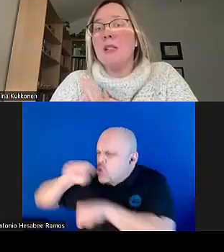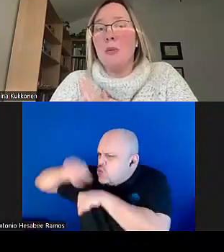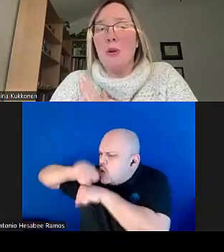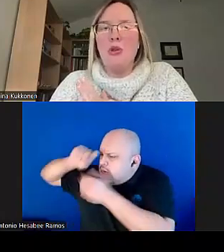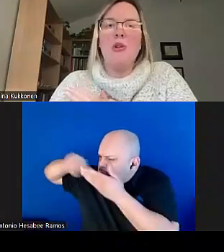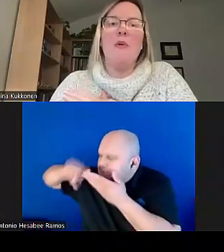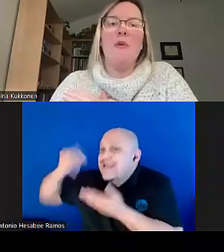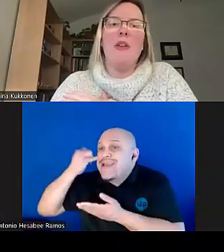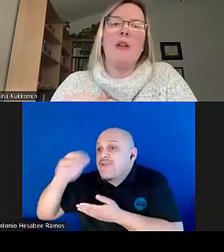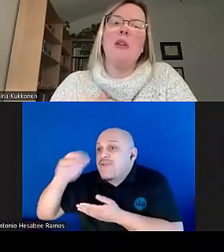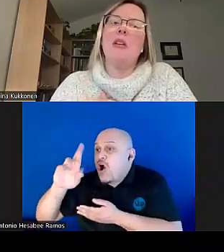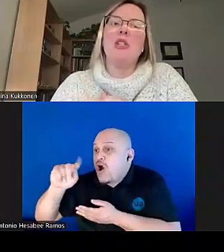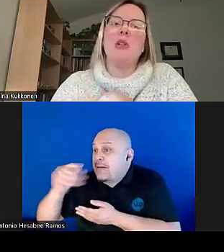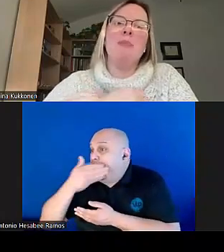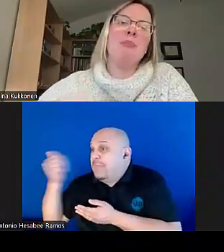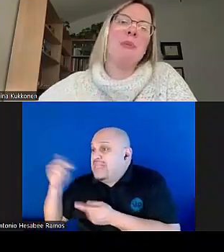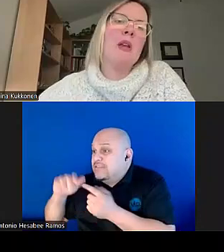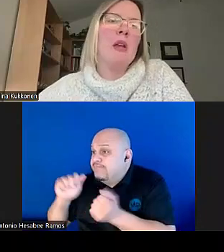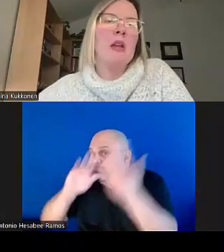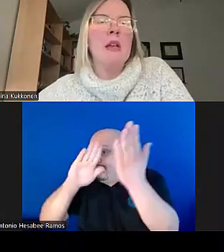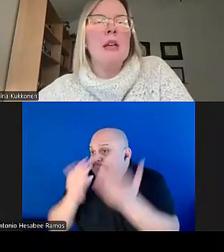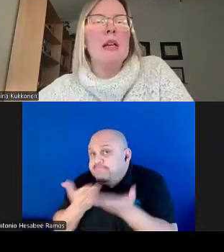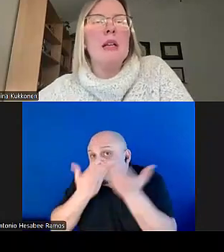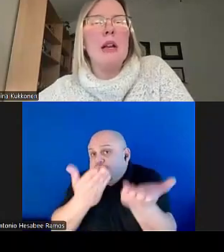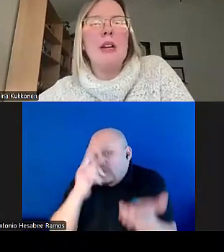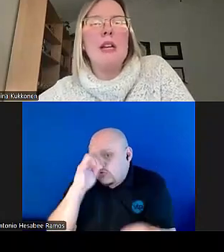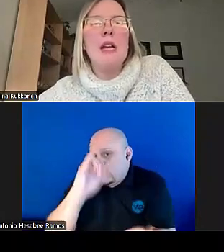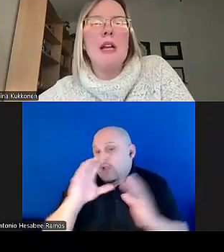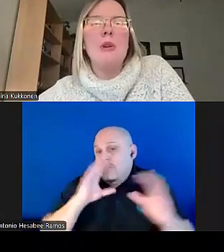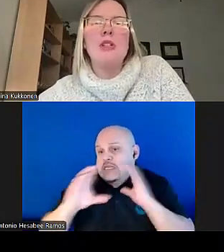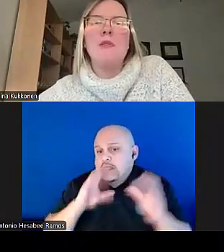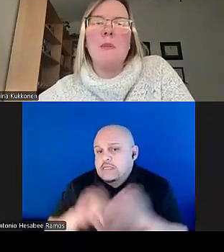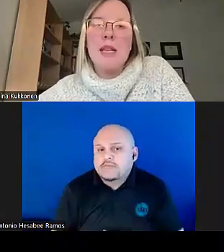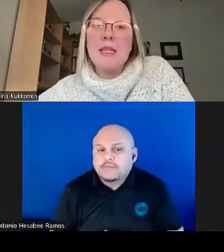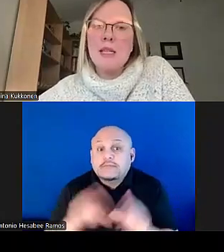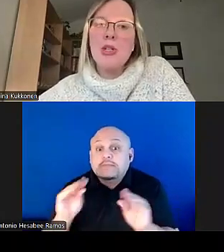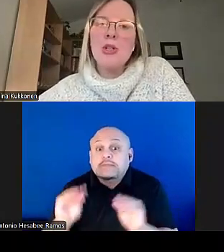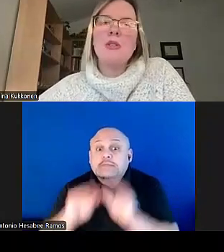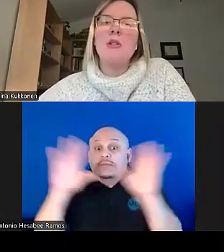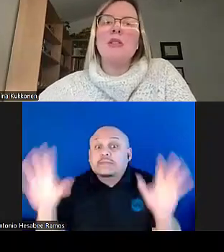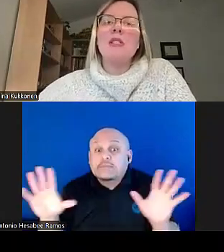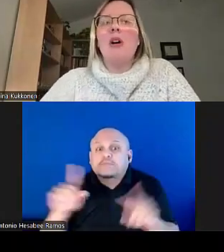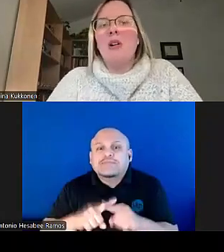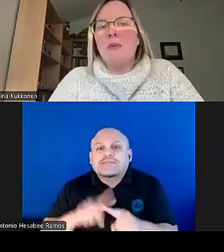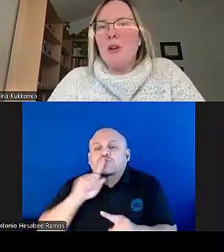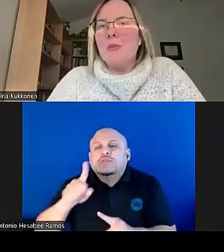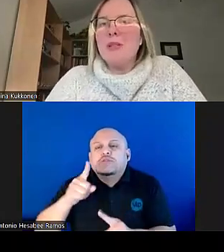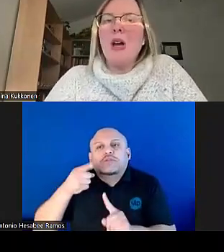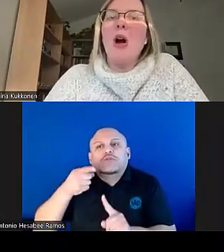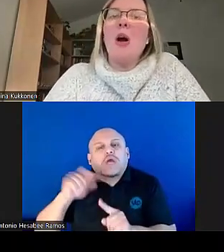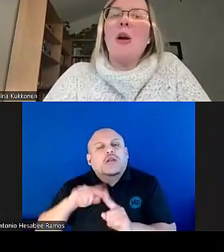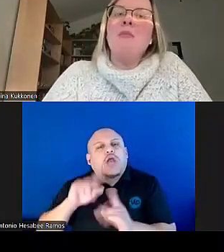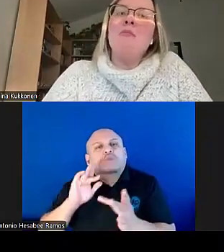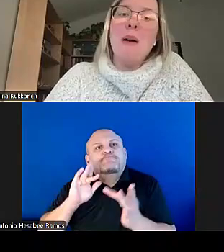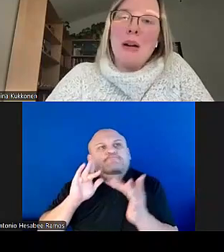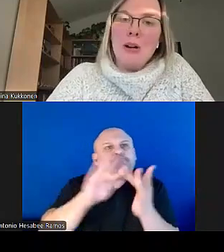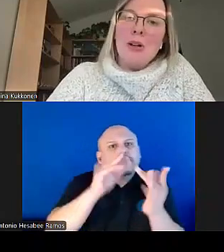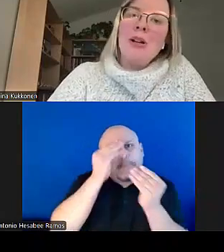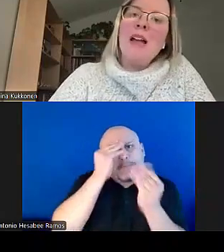best approach for that communication. Clarity and reach of message. So some art forms are better